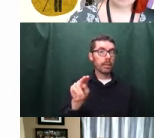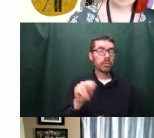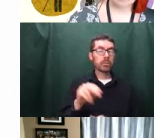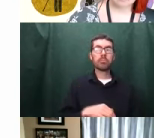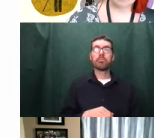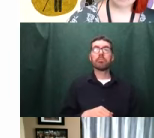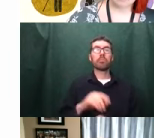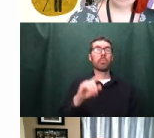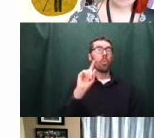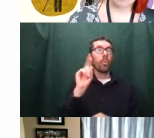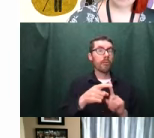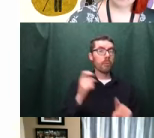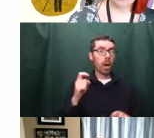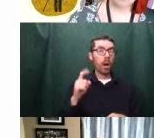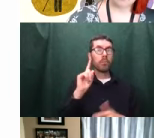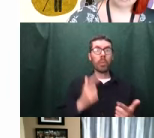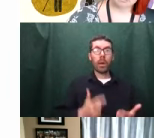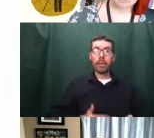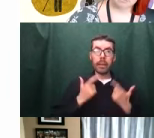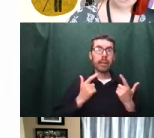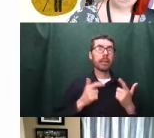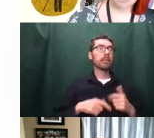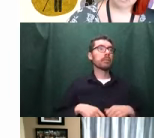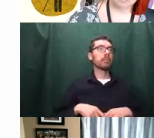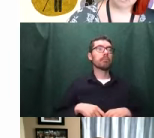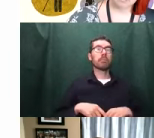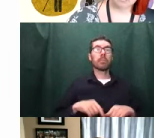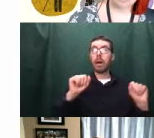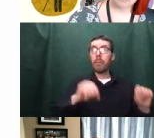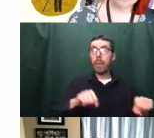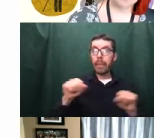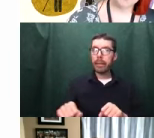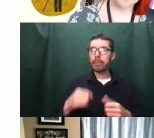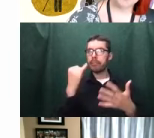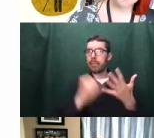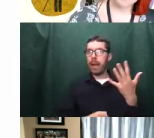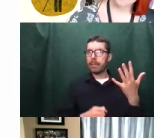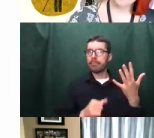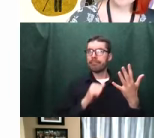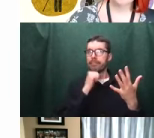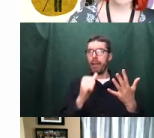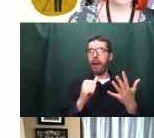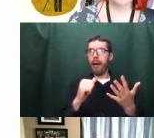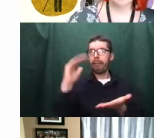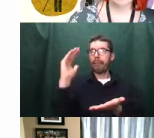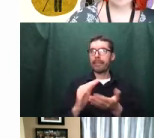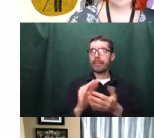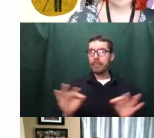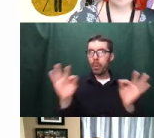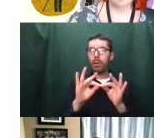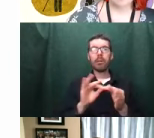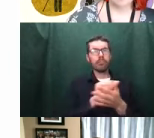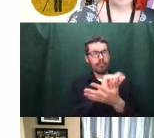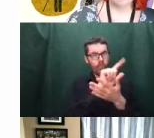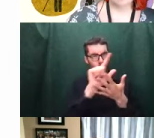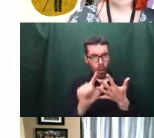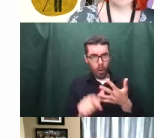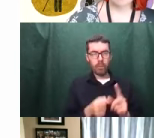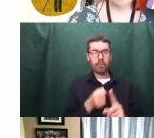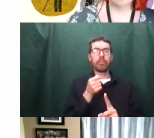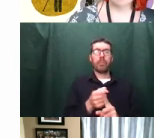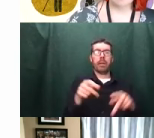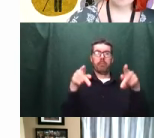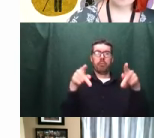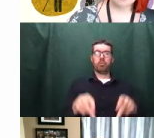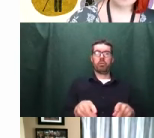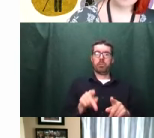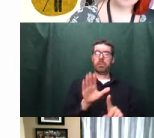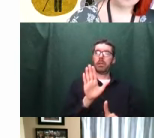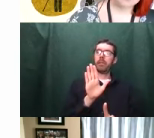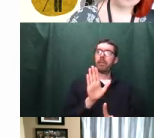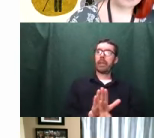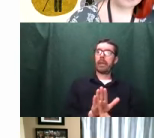and ability, last but not least, all impact how someone is able to move around in the